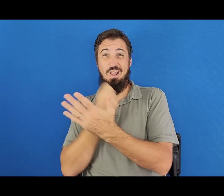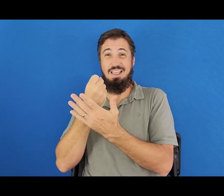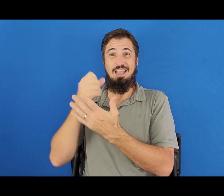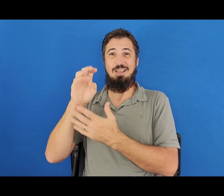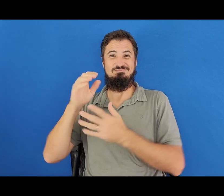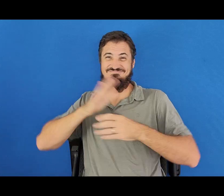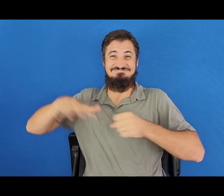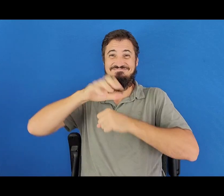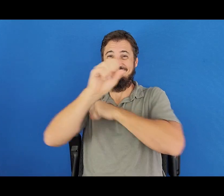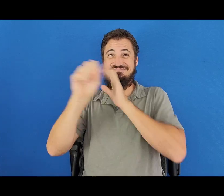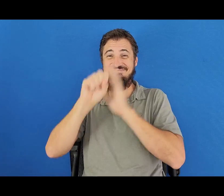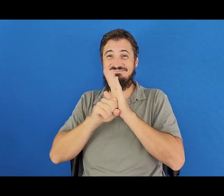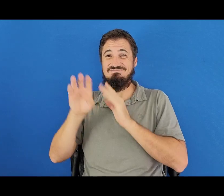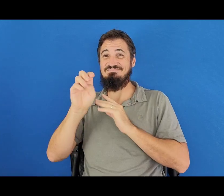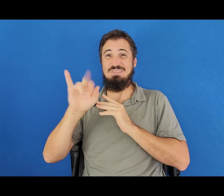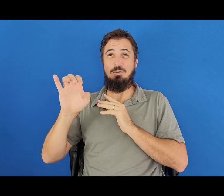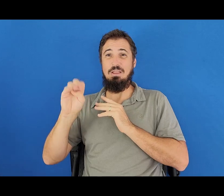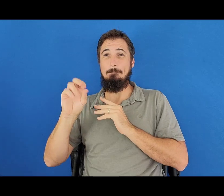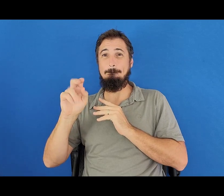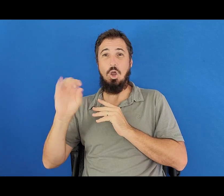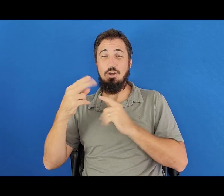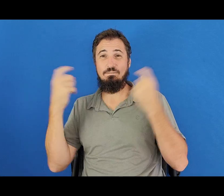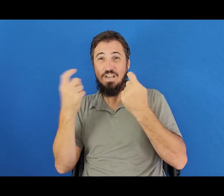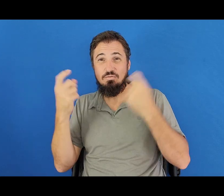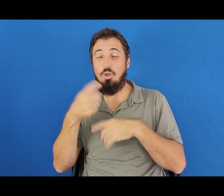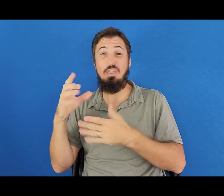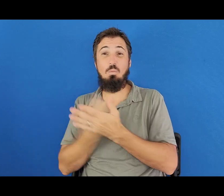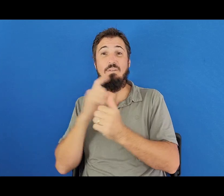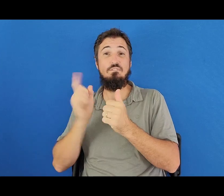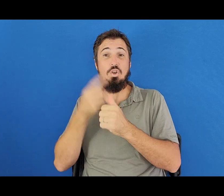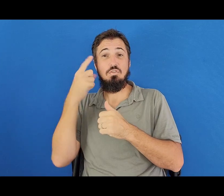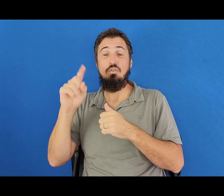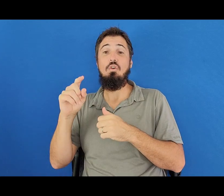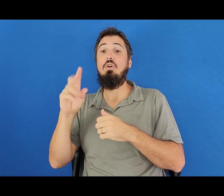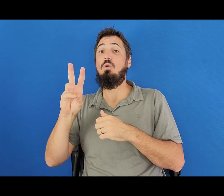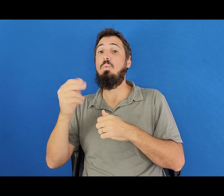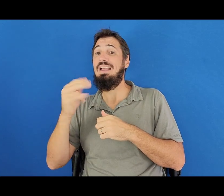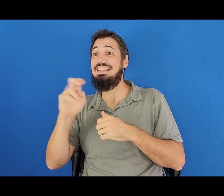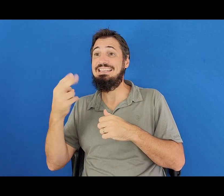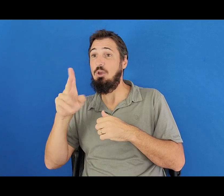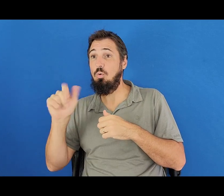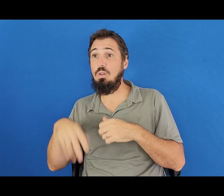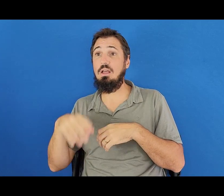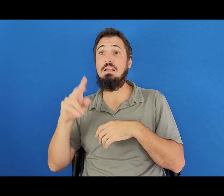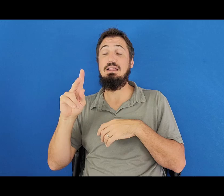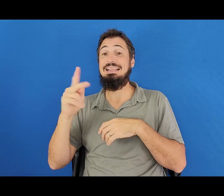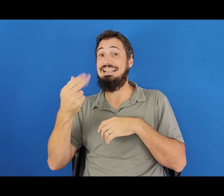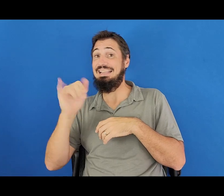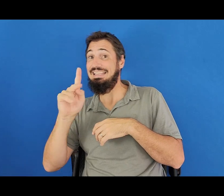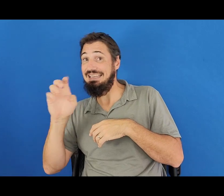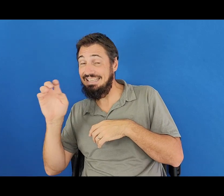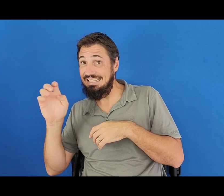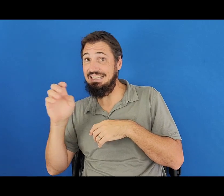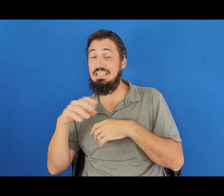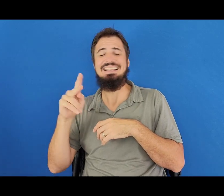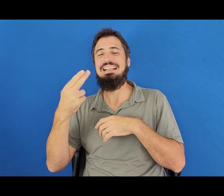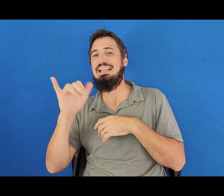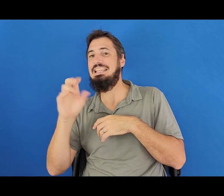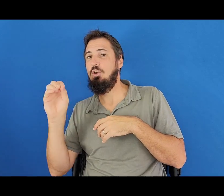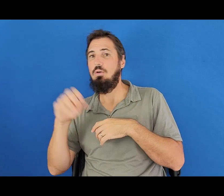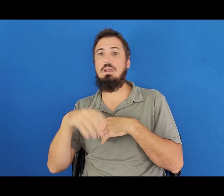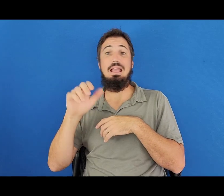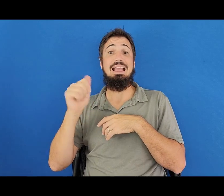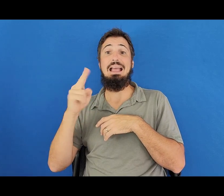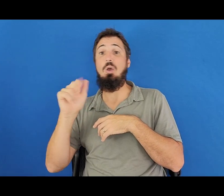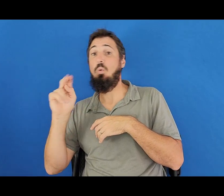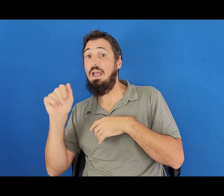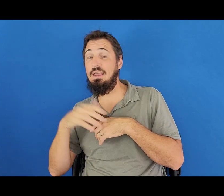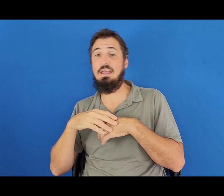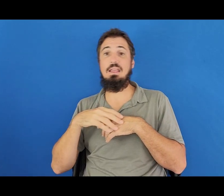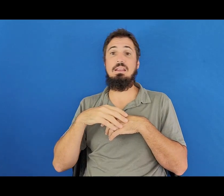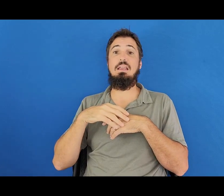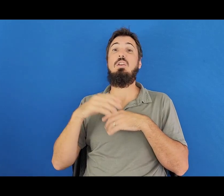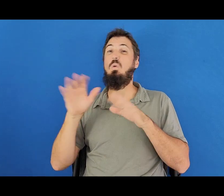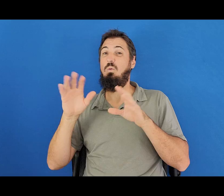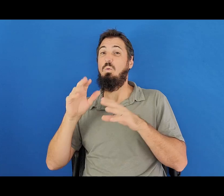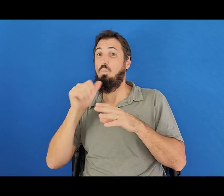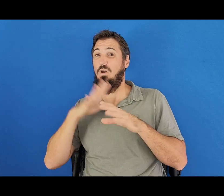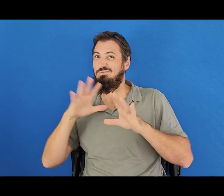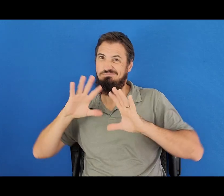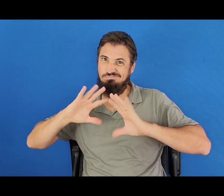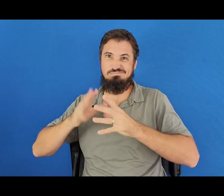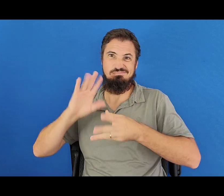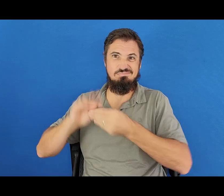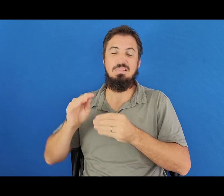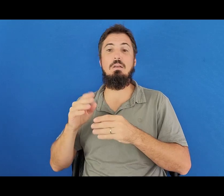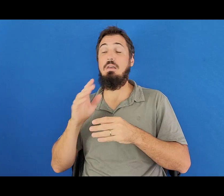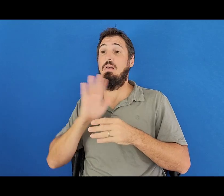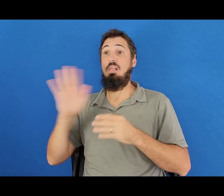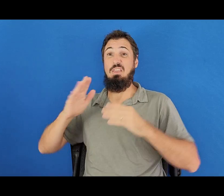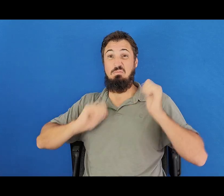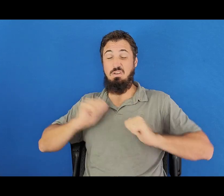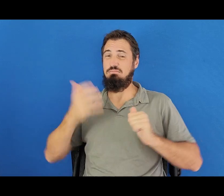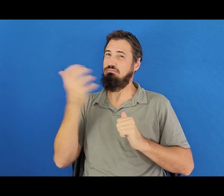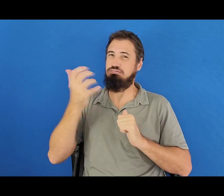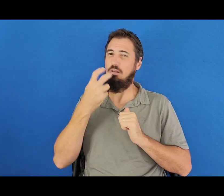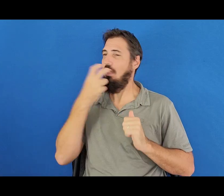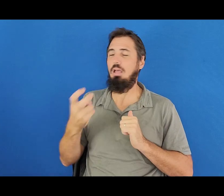Festival this past weekend. The halau also took first place in wahine hula kahiko, wahine hula ‘auana, and wahine overall. Their performances left us all speechless and in awe. Mahalo to the